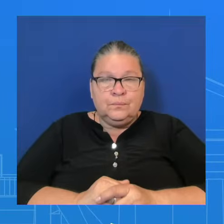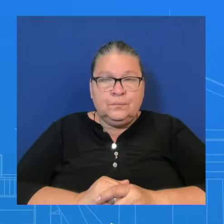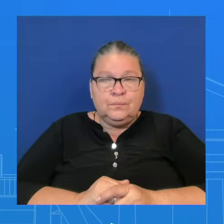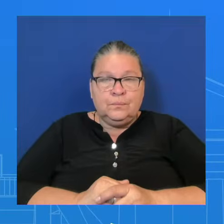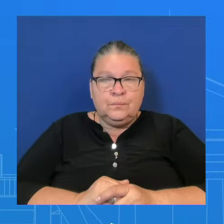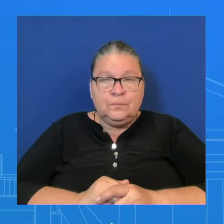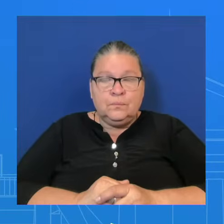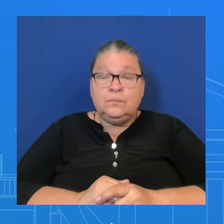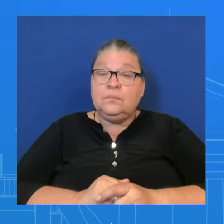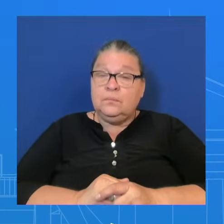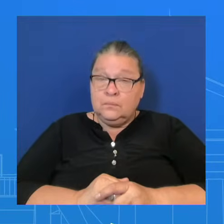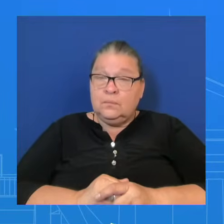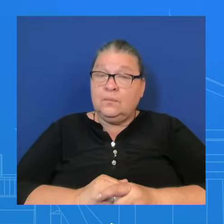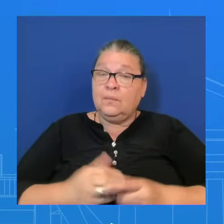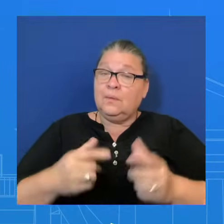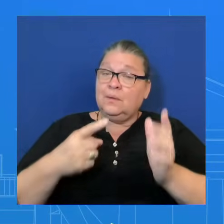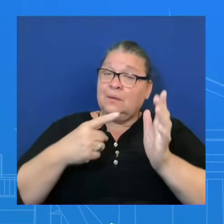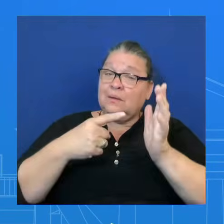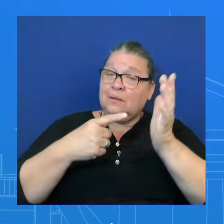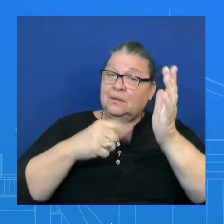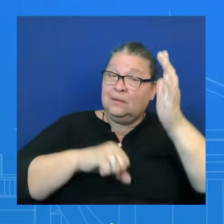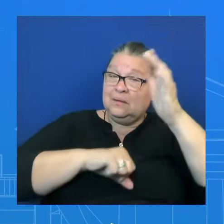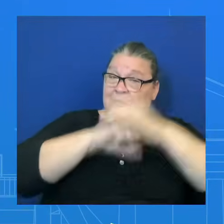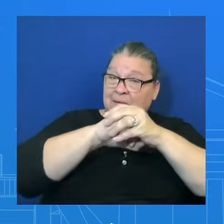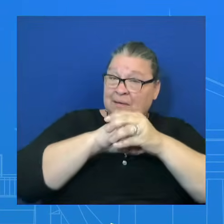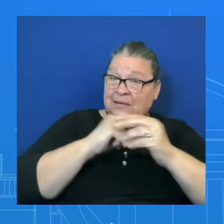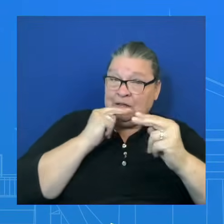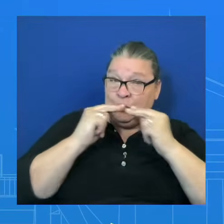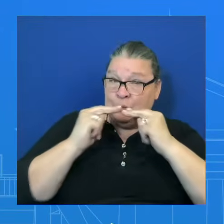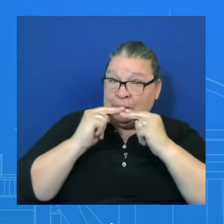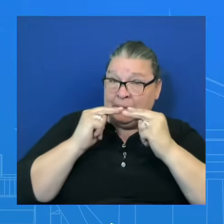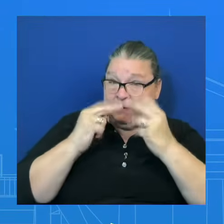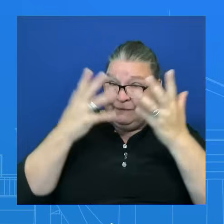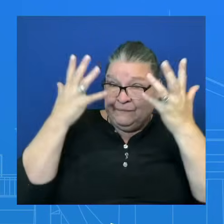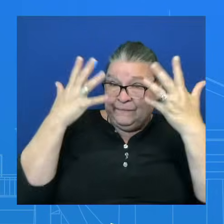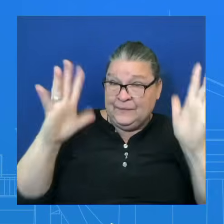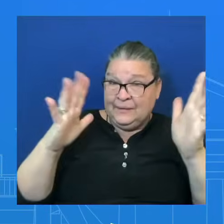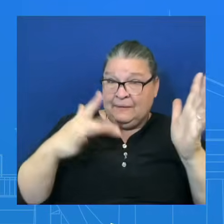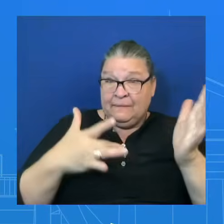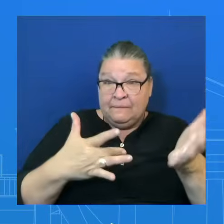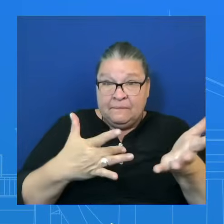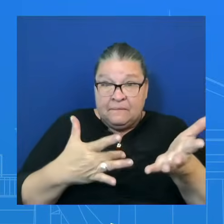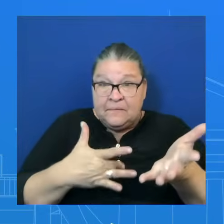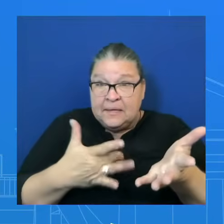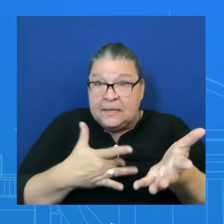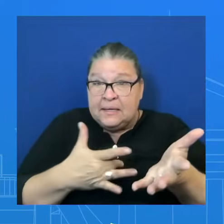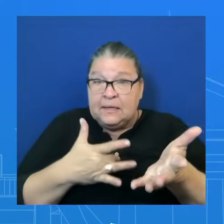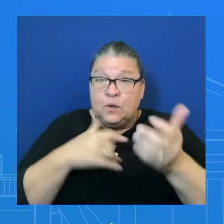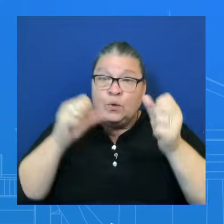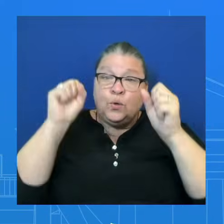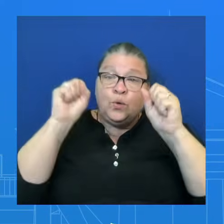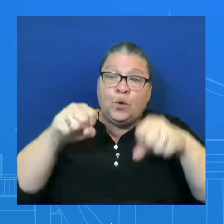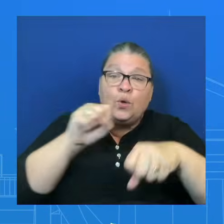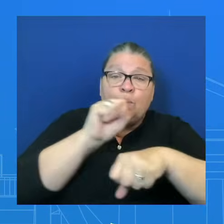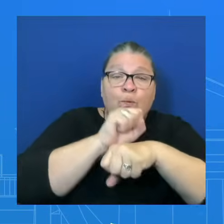that he has a little cache here to use with moderate Democrats, such as Senators Manchin and Sinema? Ms. Jean-Pierre: Well, look, I mean,